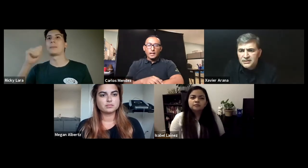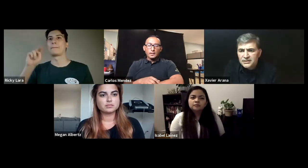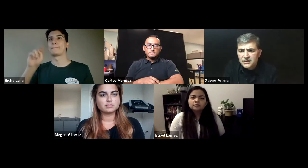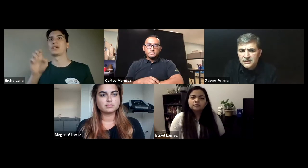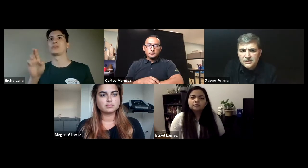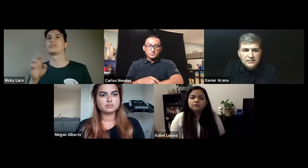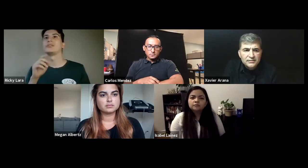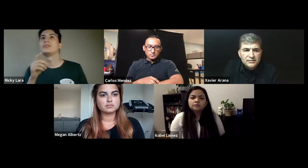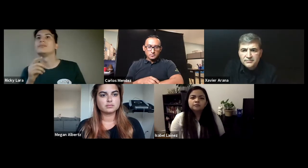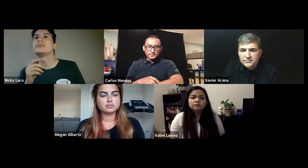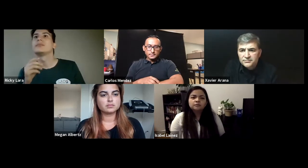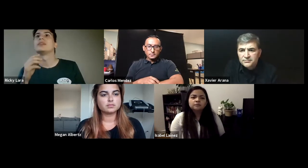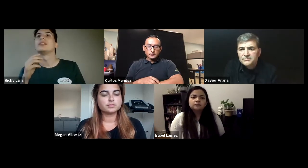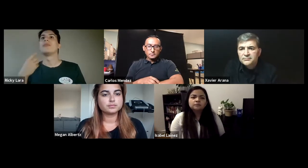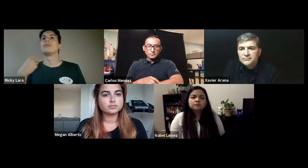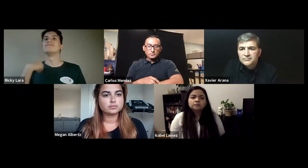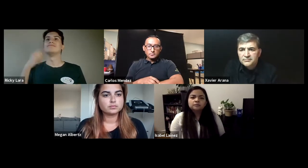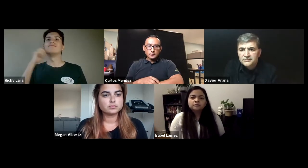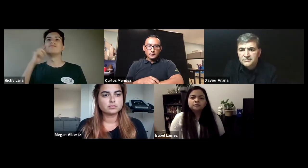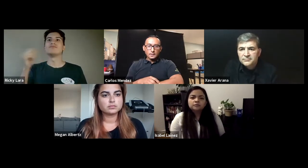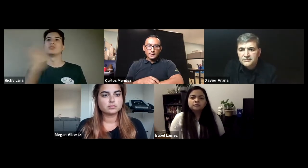I see a question.